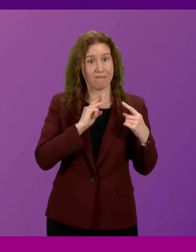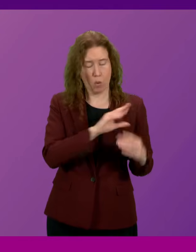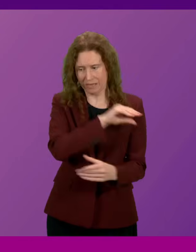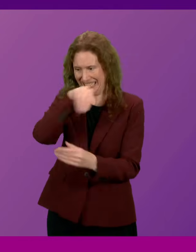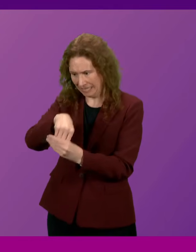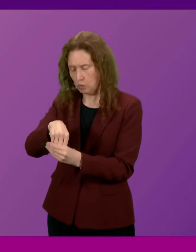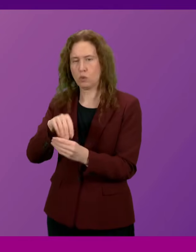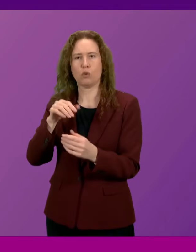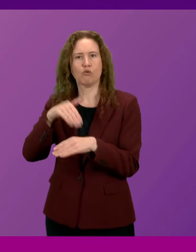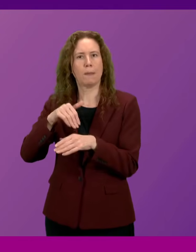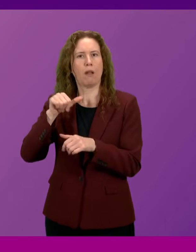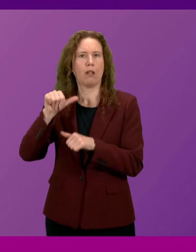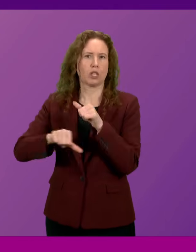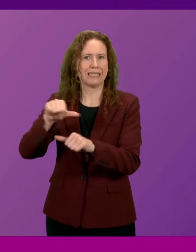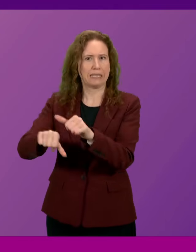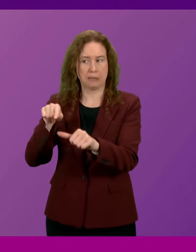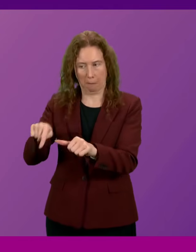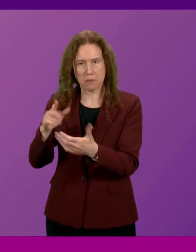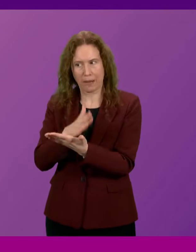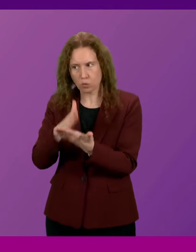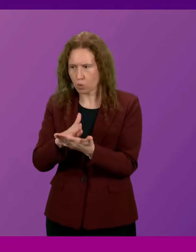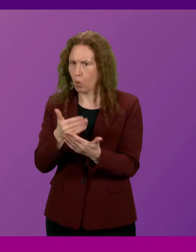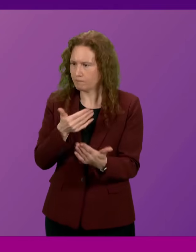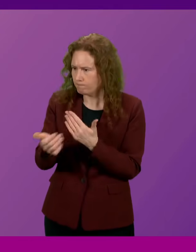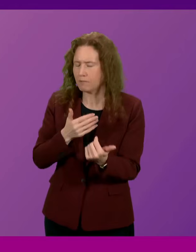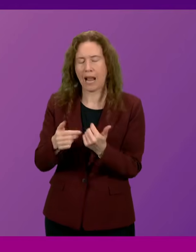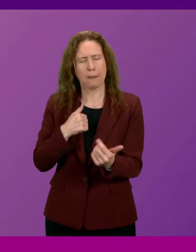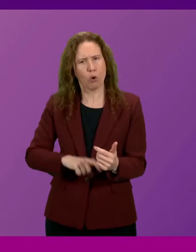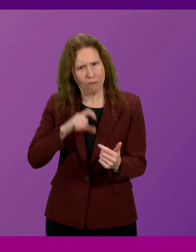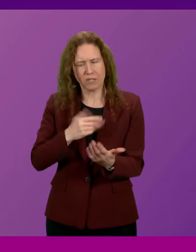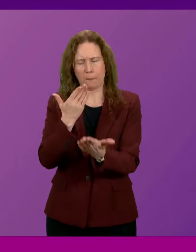I am confident that the bill that Parliament will consider next week will do exactly that.